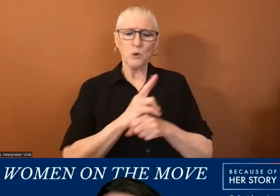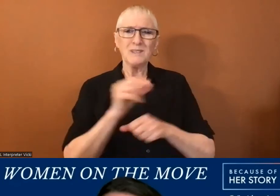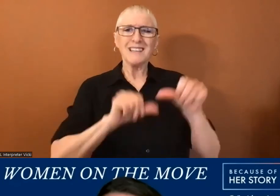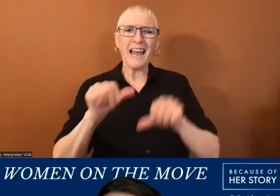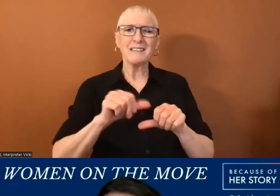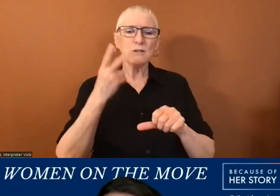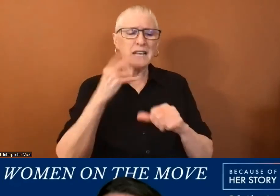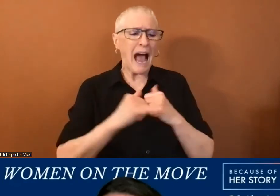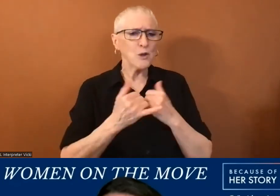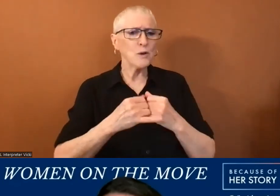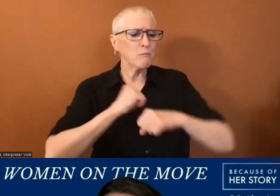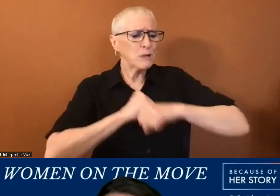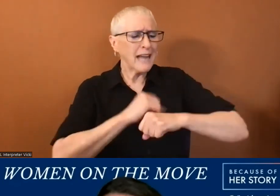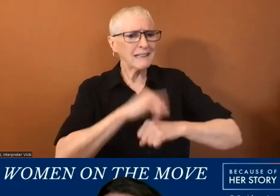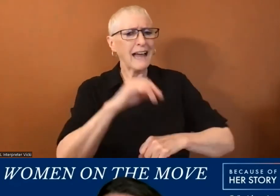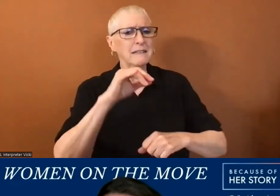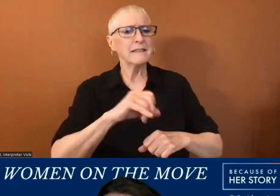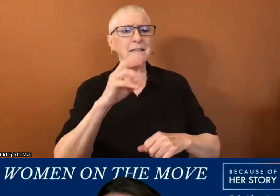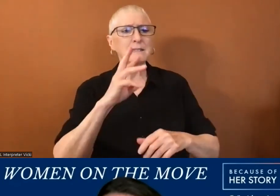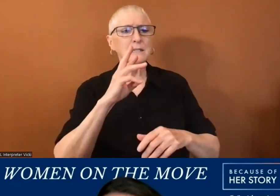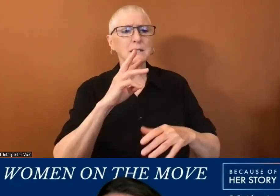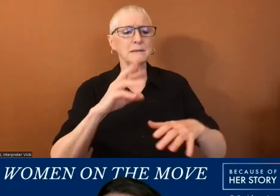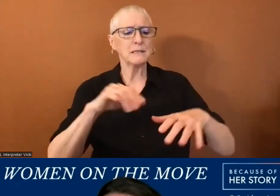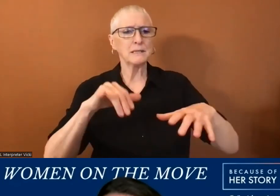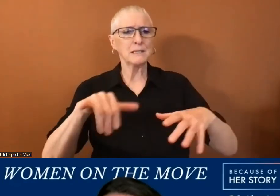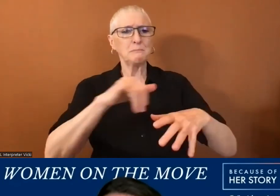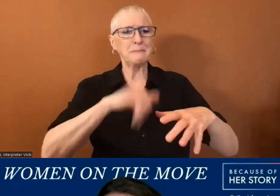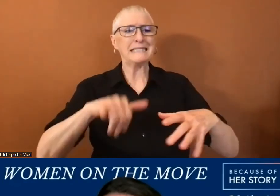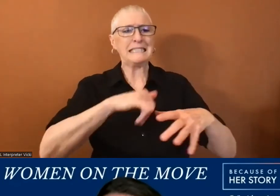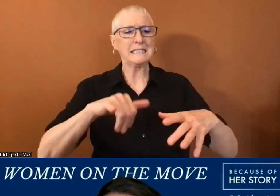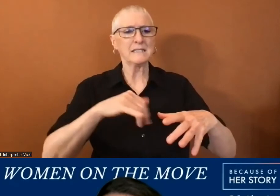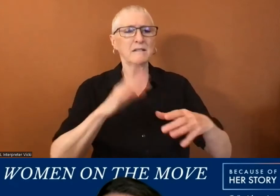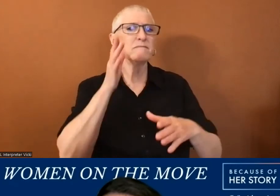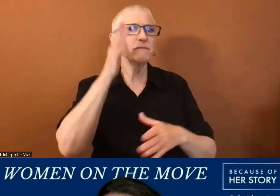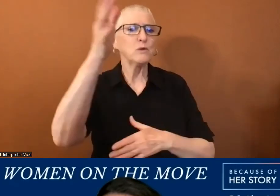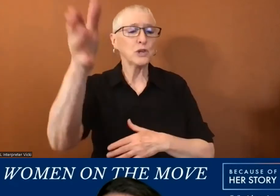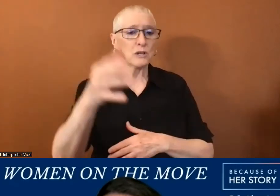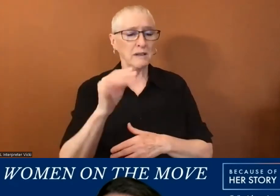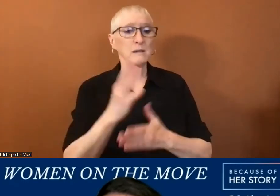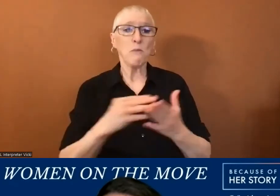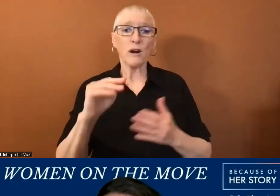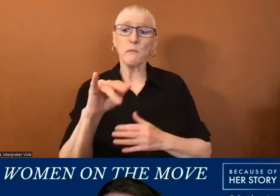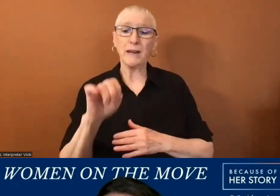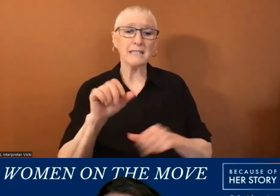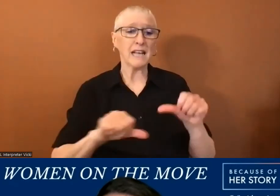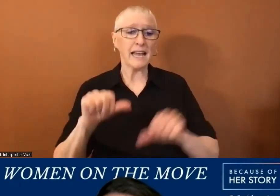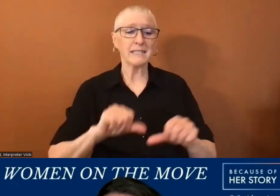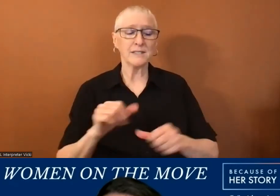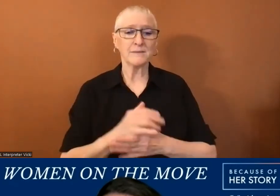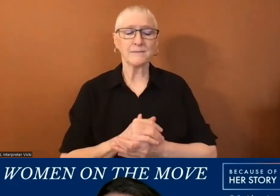species moving forward. So that's really, a really important part of marine science. Um, you mentioned